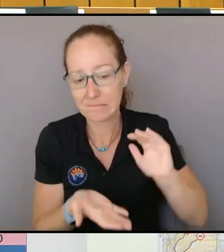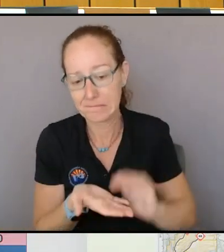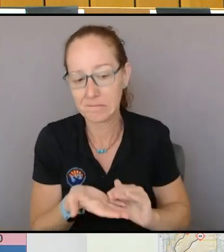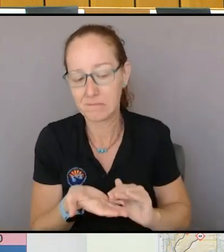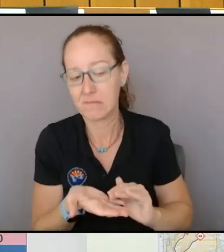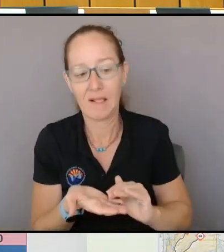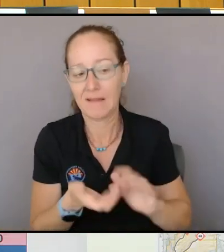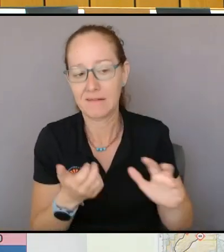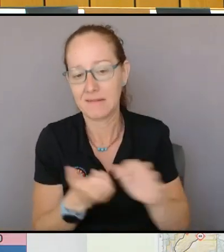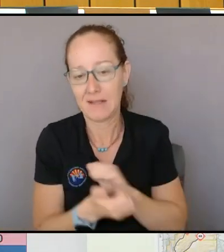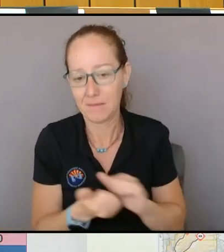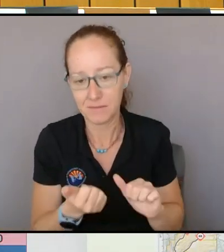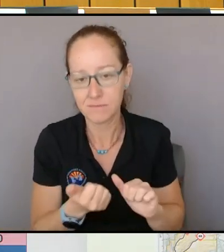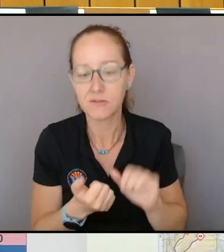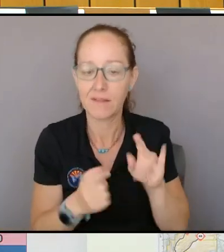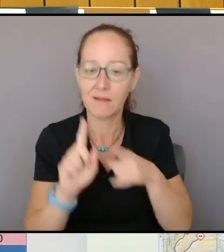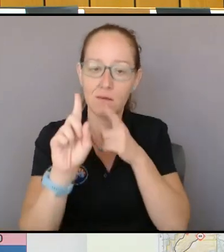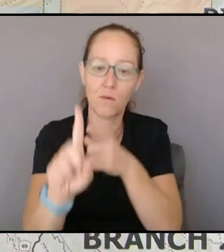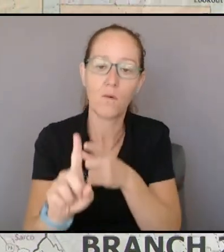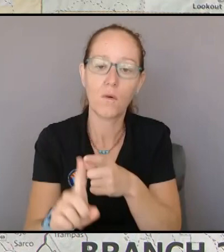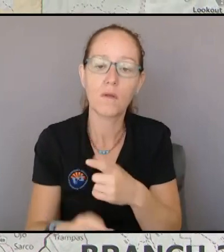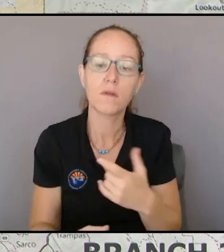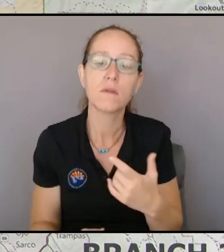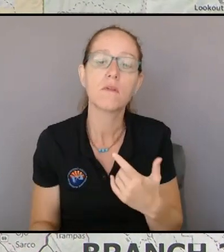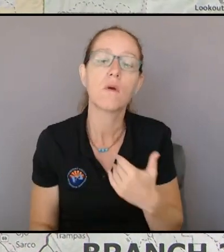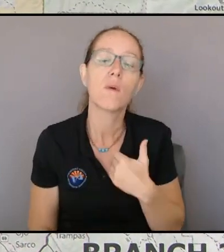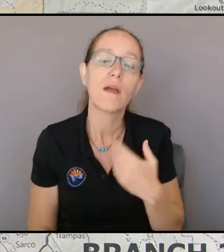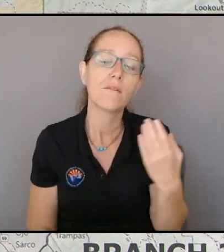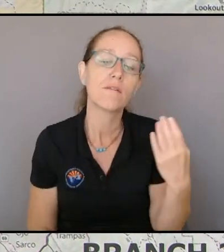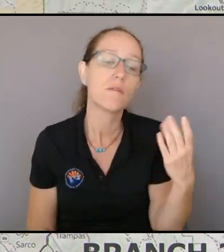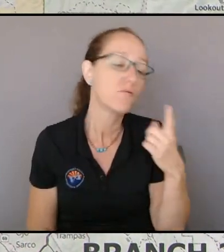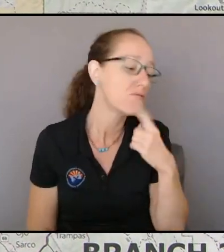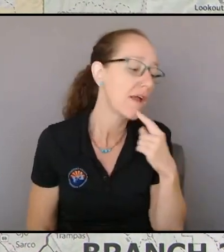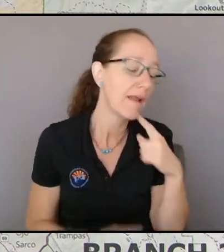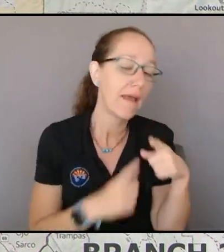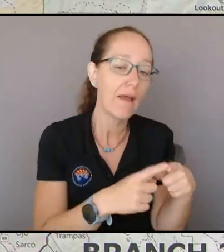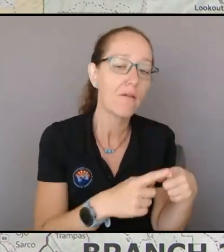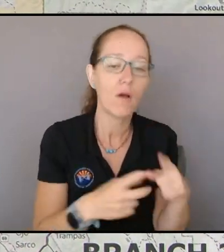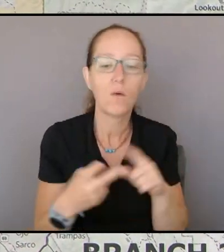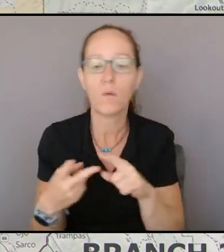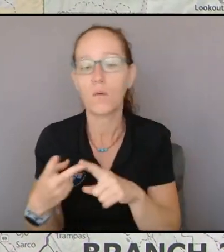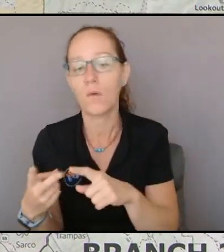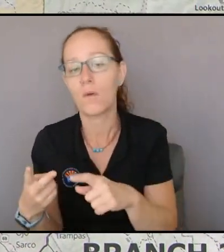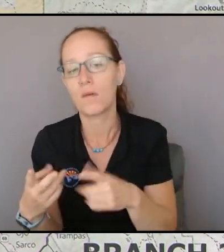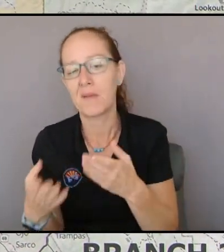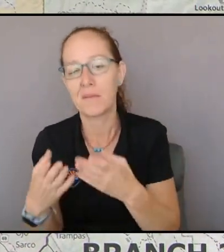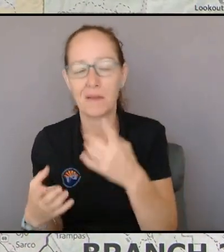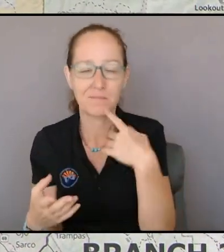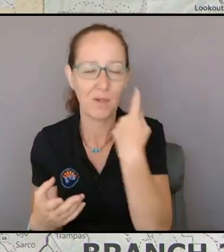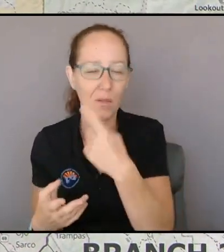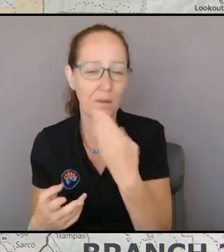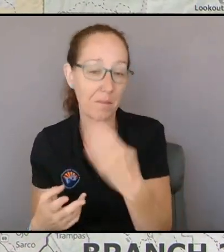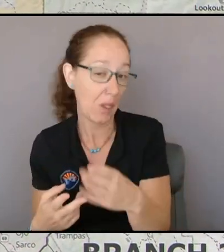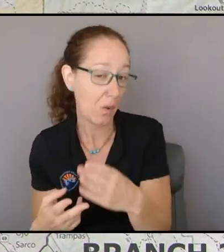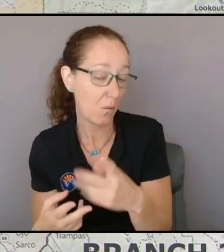the blue arrows or-- they're purple but they probably look blue-- are are the concerns about the fire growth today. So, coming around